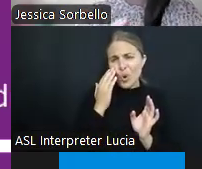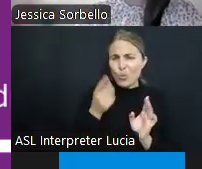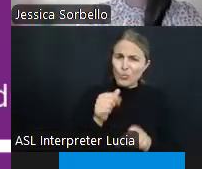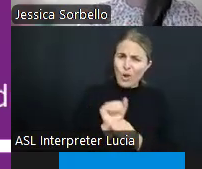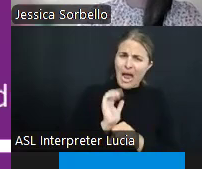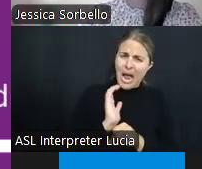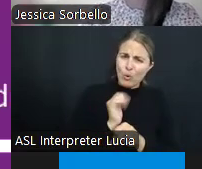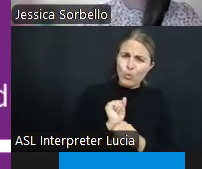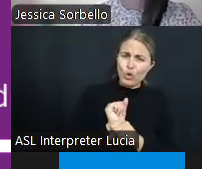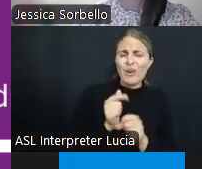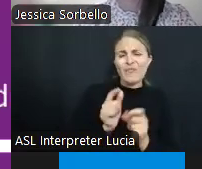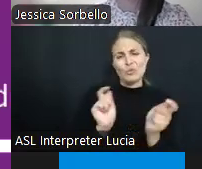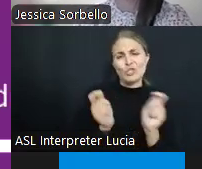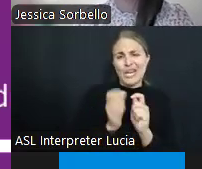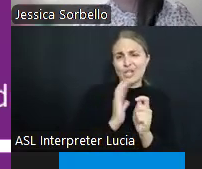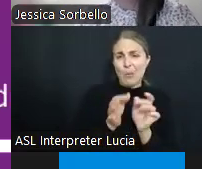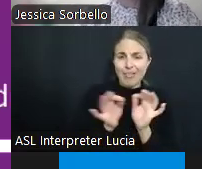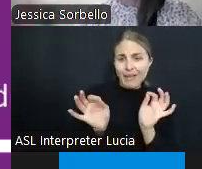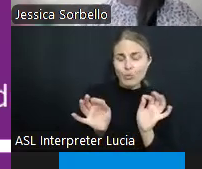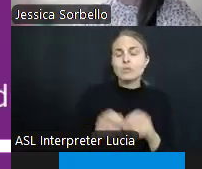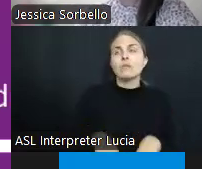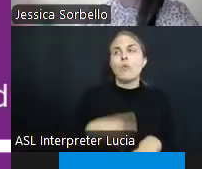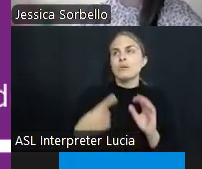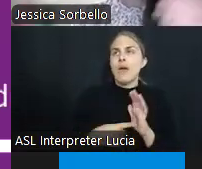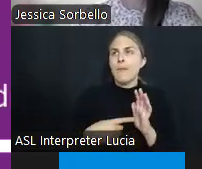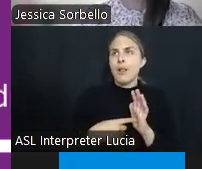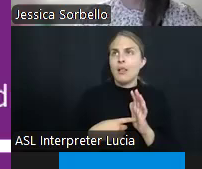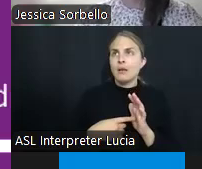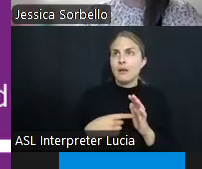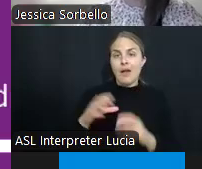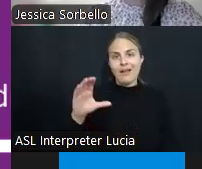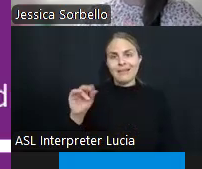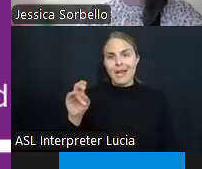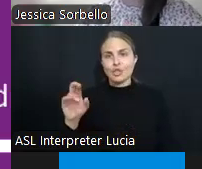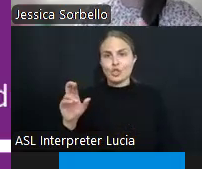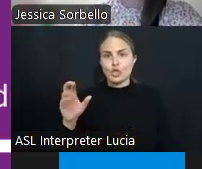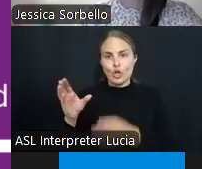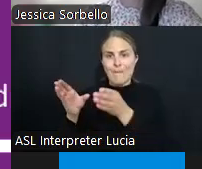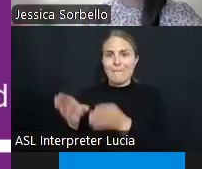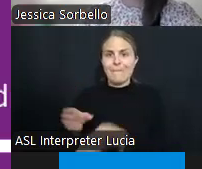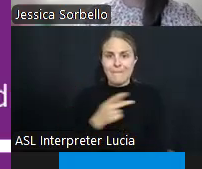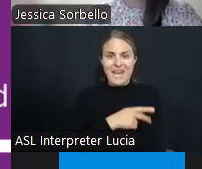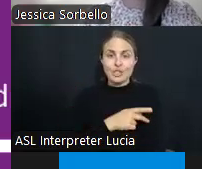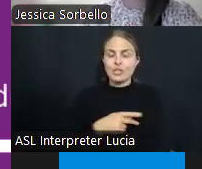a cancer patient it is a person with cancer. Instead of a diabetic it is a person with diabetes. We wanted to give